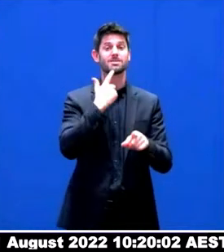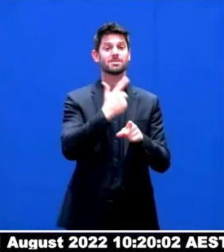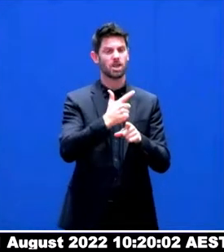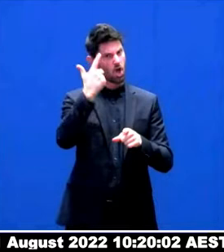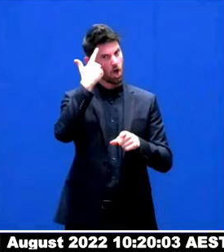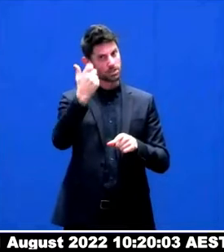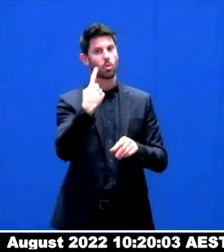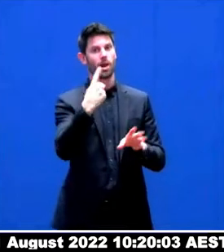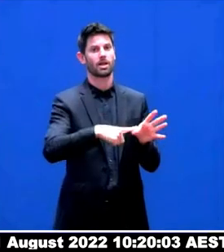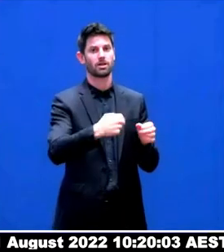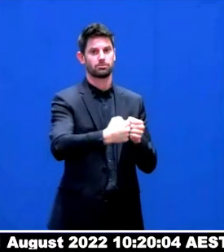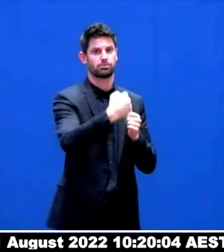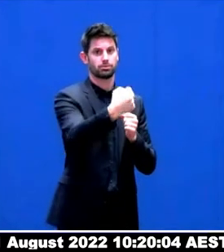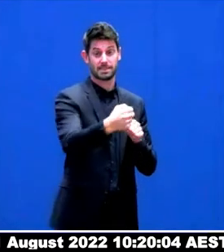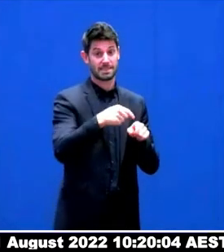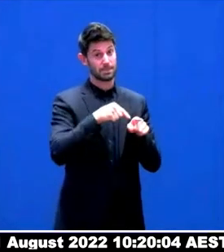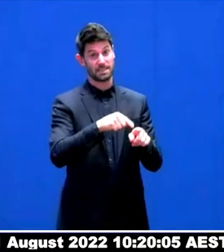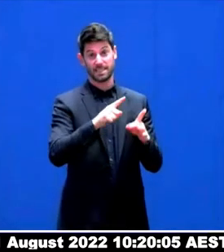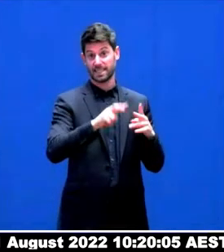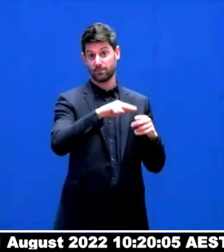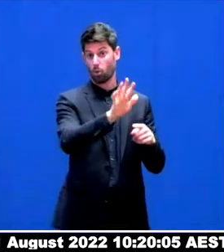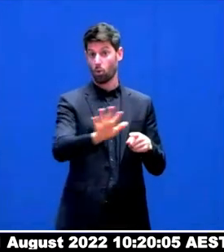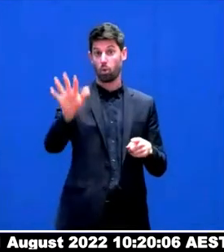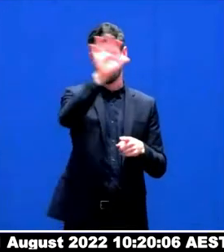Agreement. Obviously, that's subject to the agreement of all parties before taking